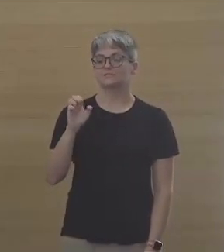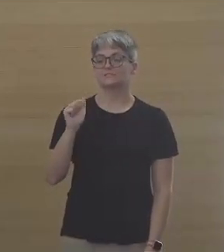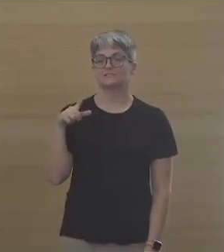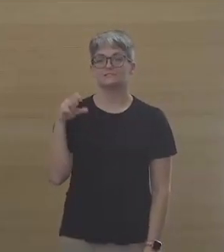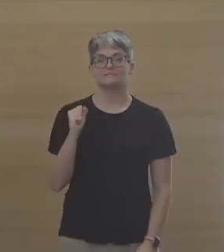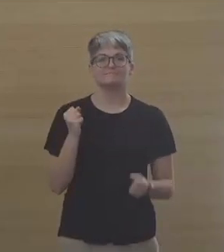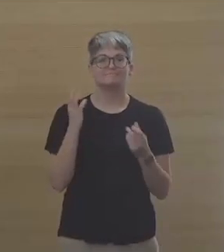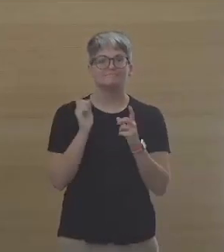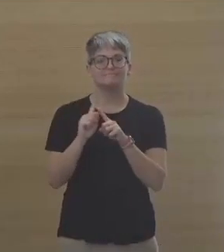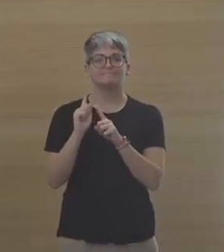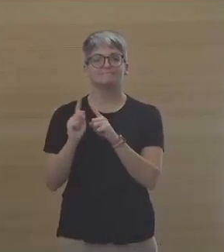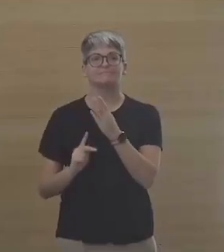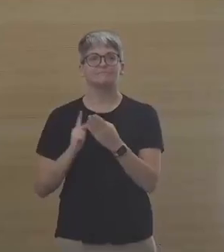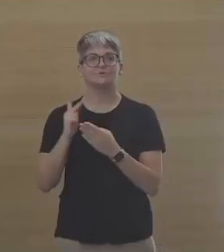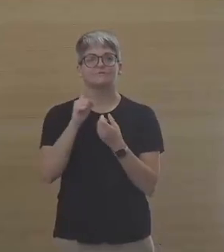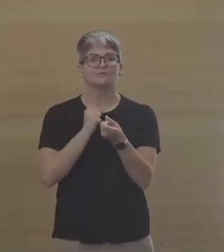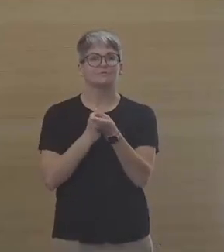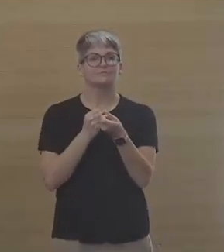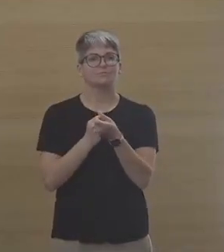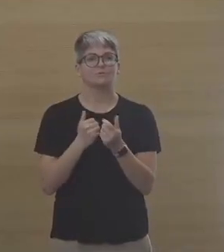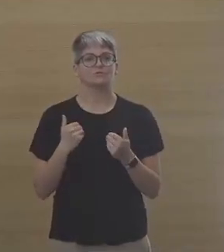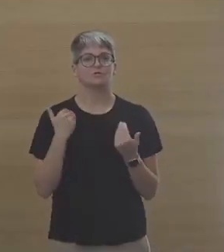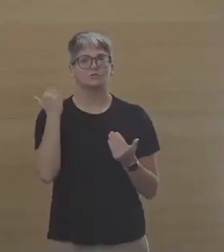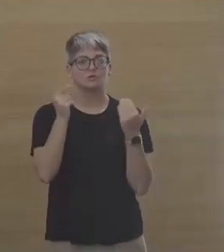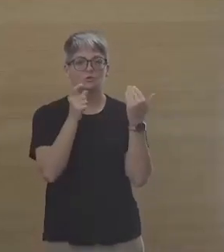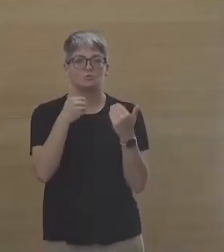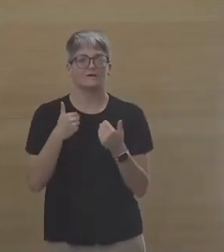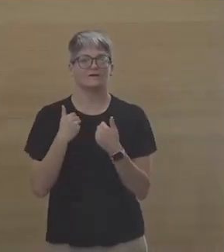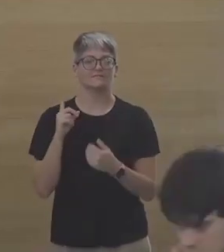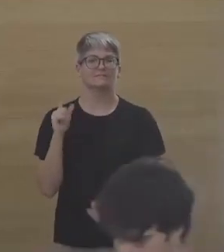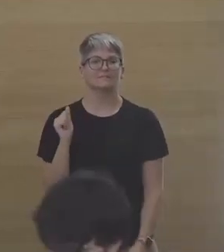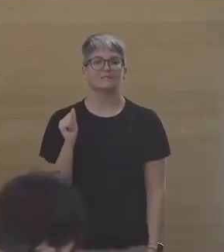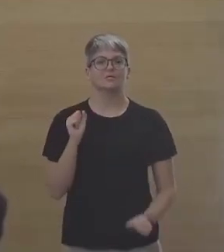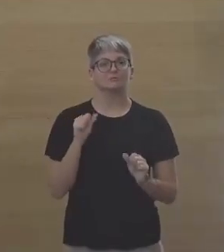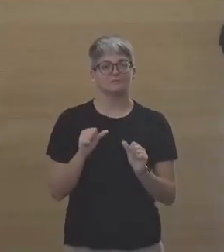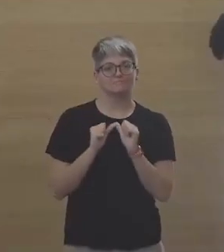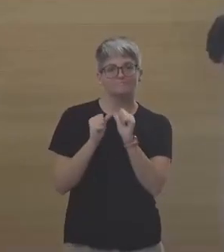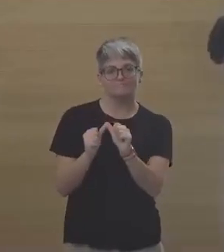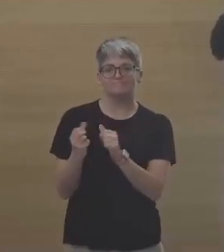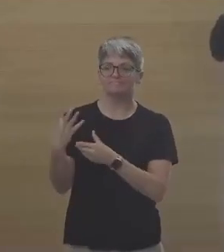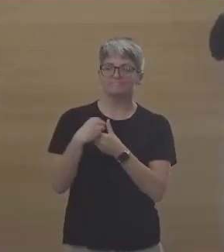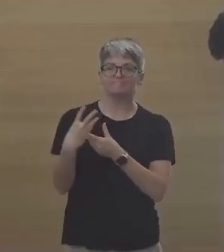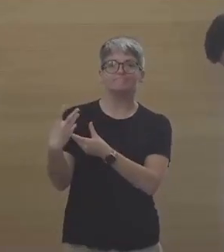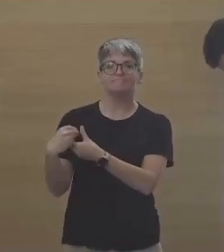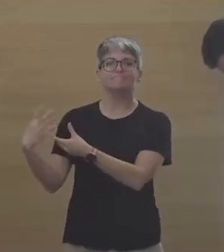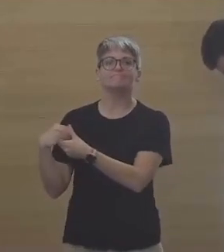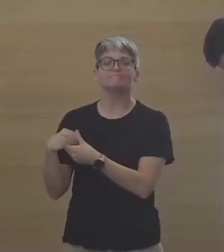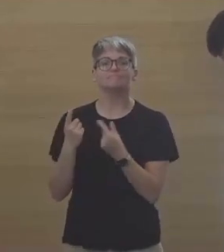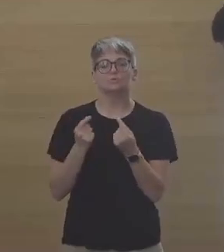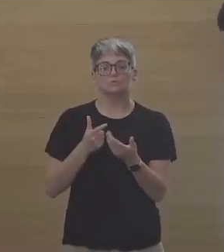supporting young adults with disabilities, and you're welcome to stay involved by scanning the QR code and joining